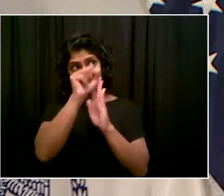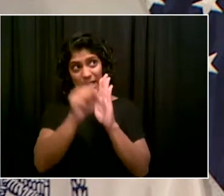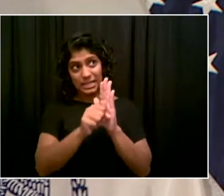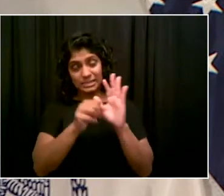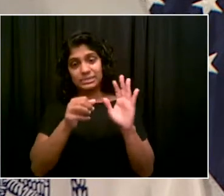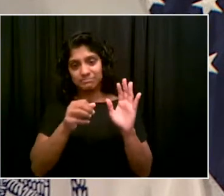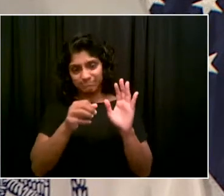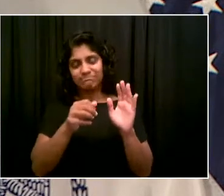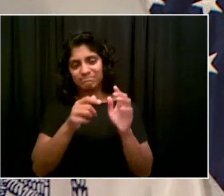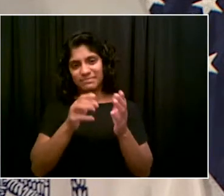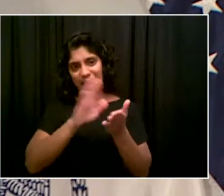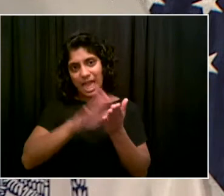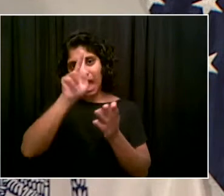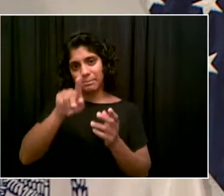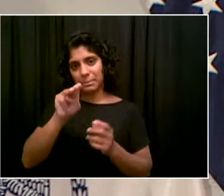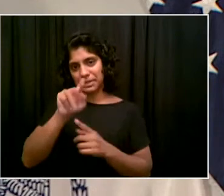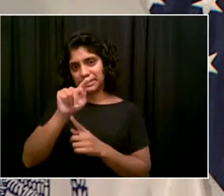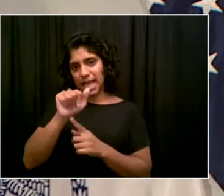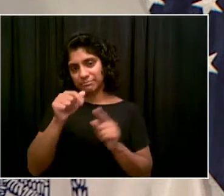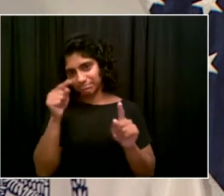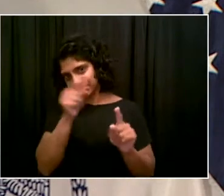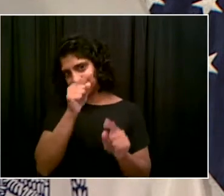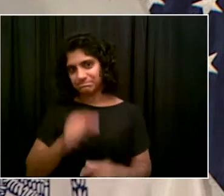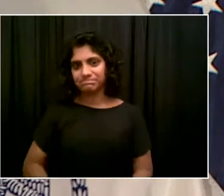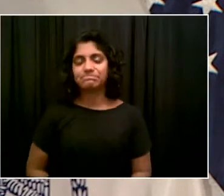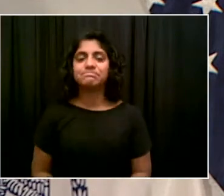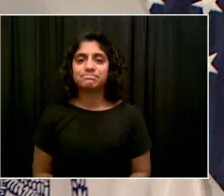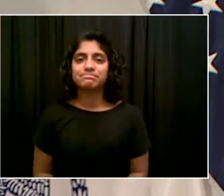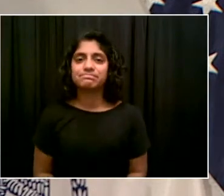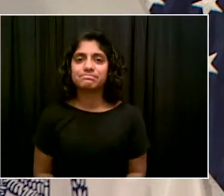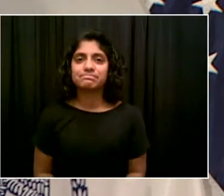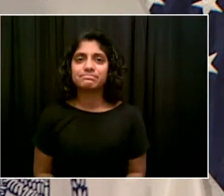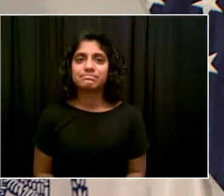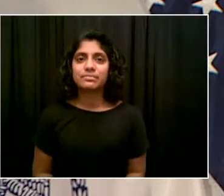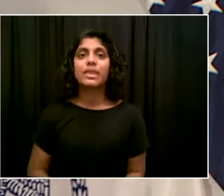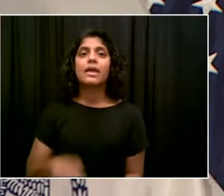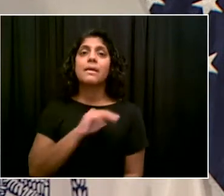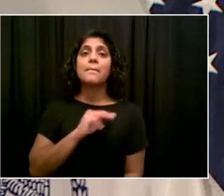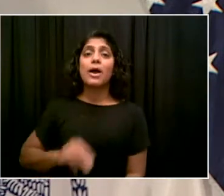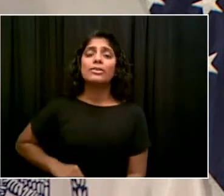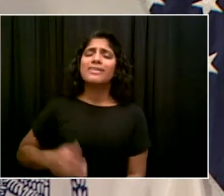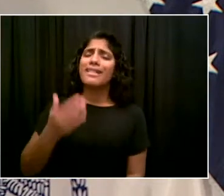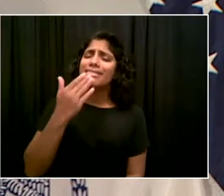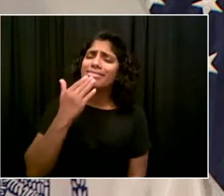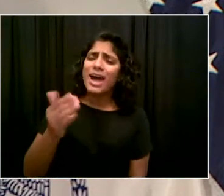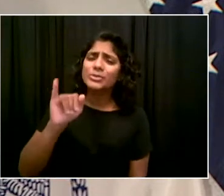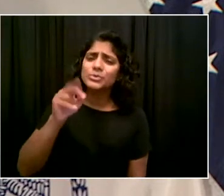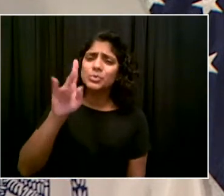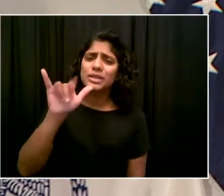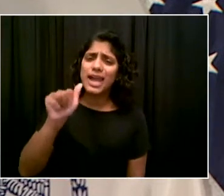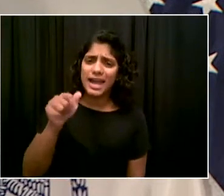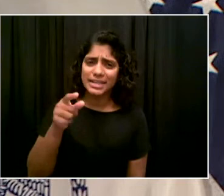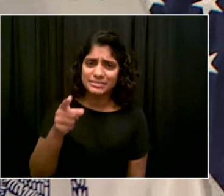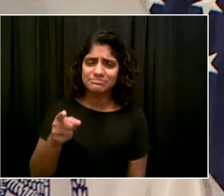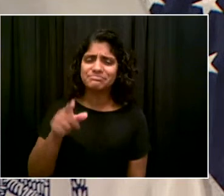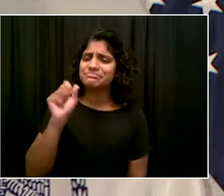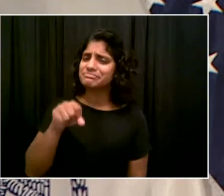QUICKLY AS POSSIBLE. JULIE YOU GET SOUNDBITE OF THE